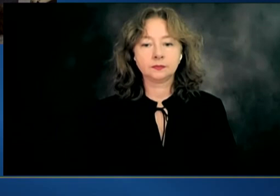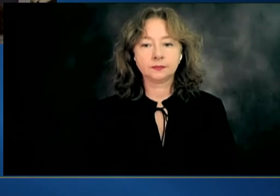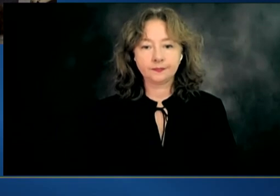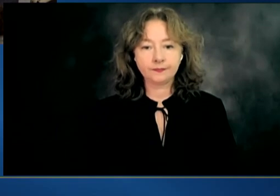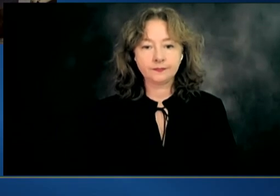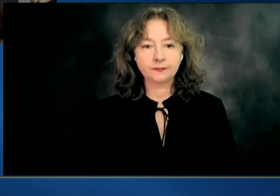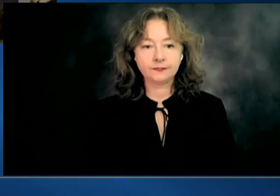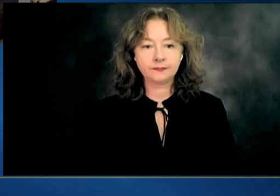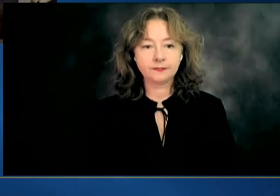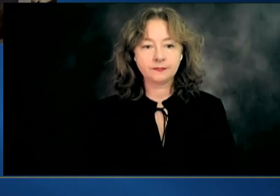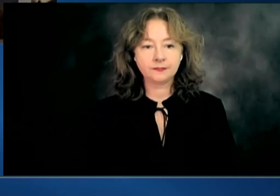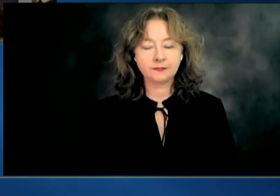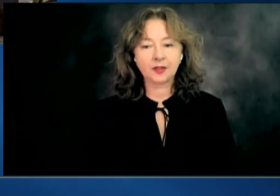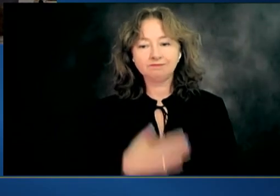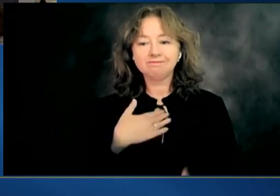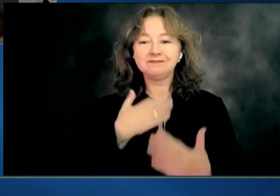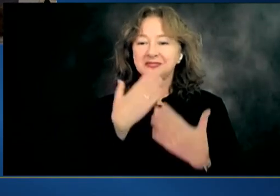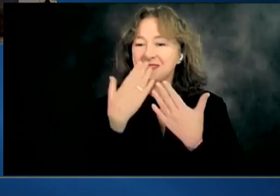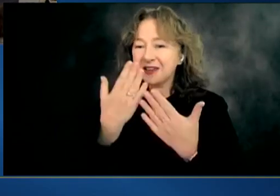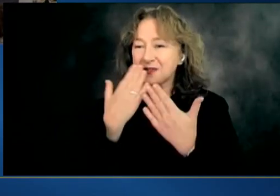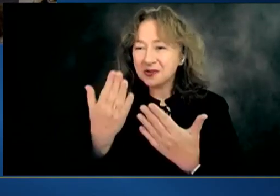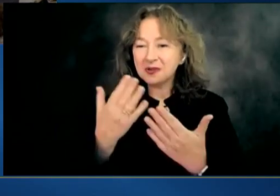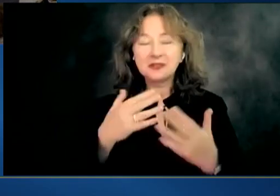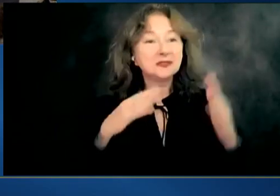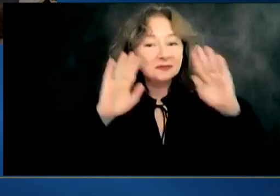Donnell Ivy: Thank you so much. Good morning, everyone. Multiple Speakers: Good morning.